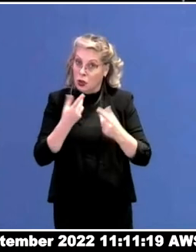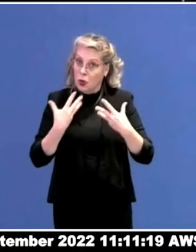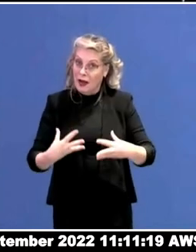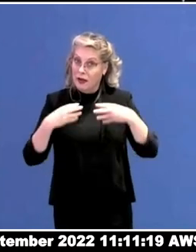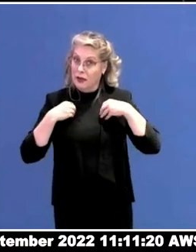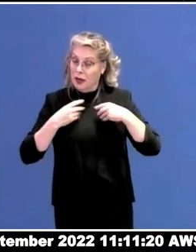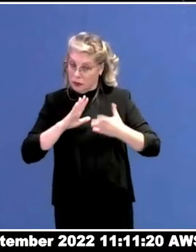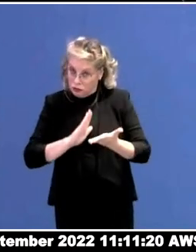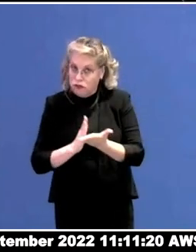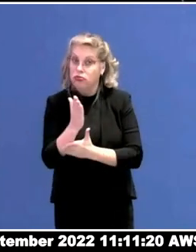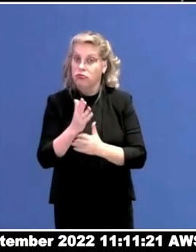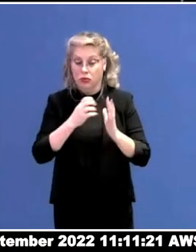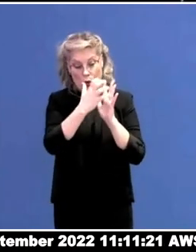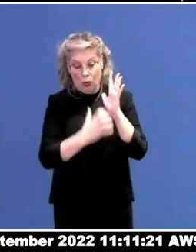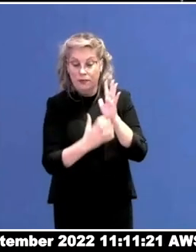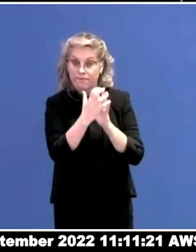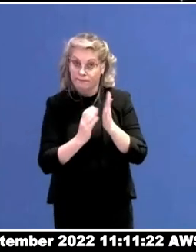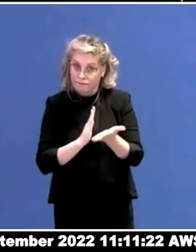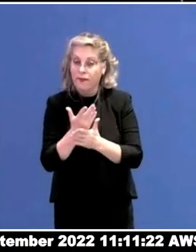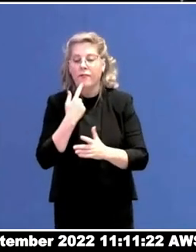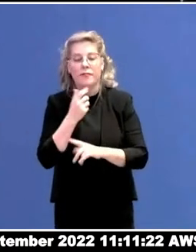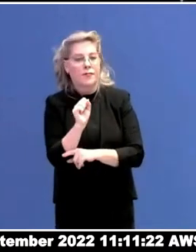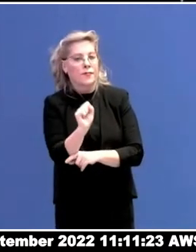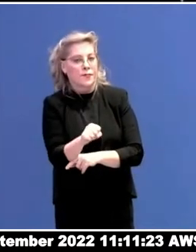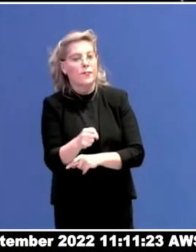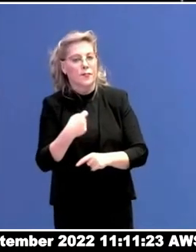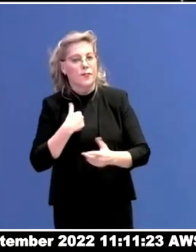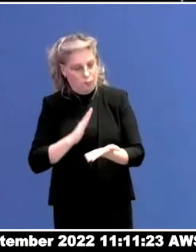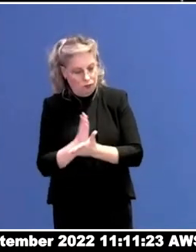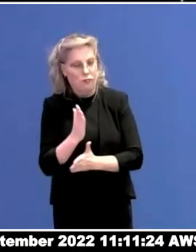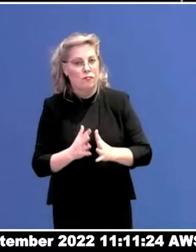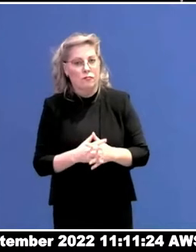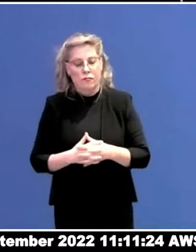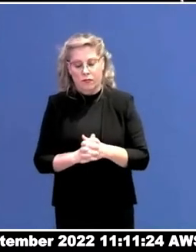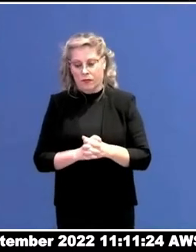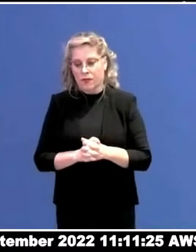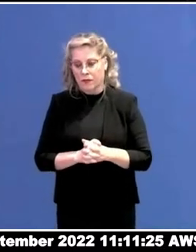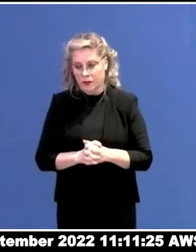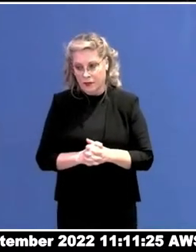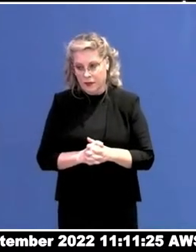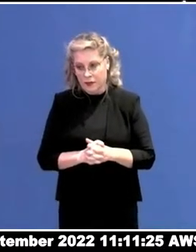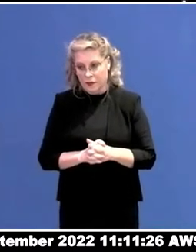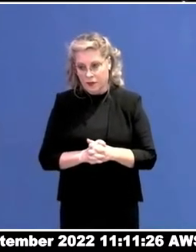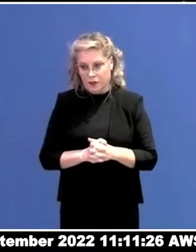MS McMAHON: Thank you. Just by way of background, if I could just ask you confirm